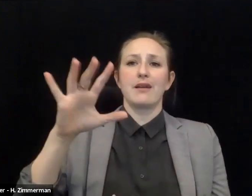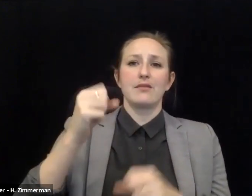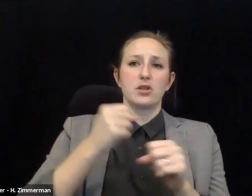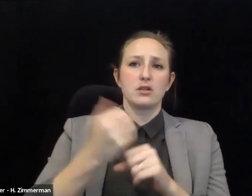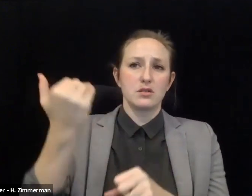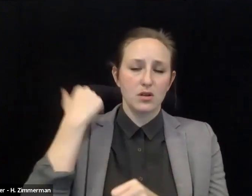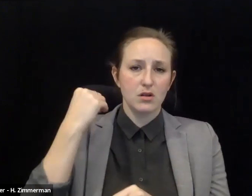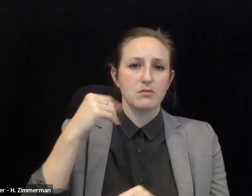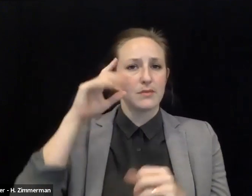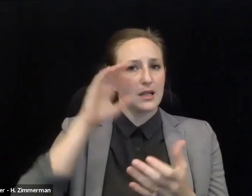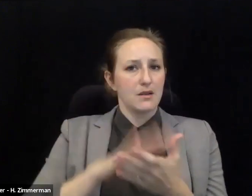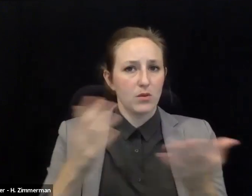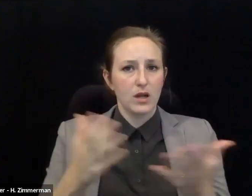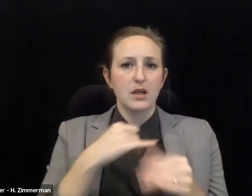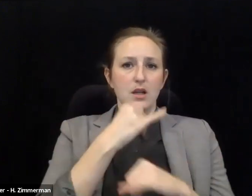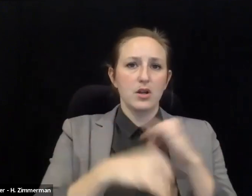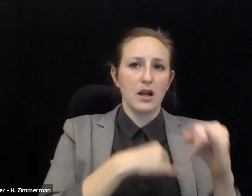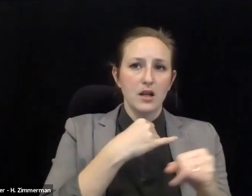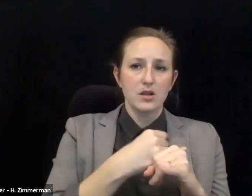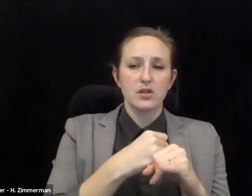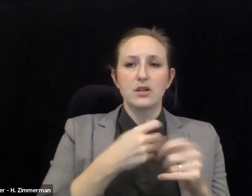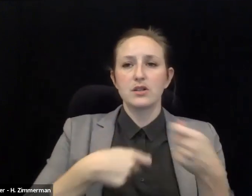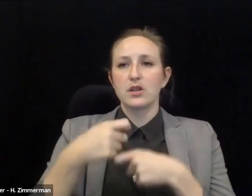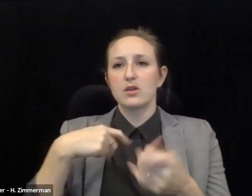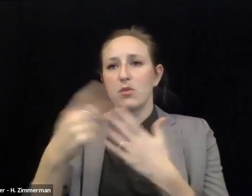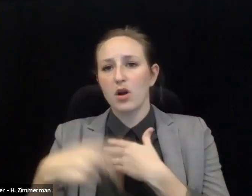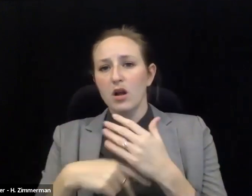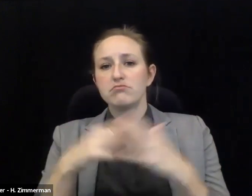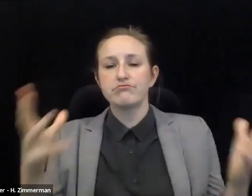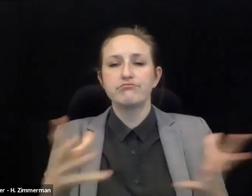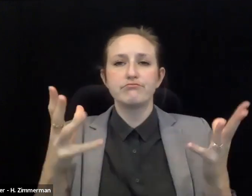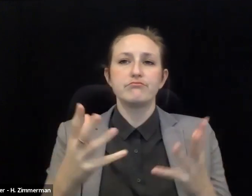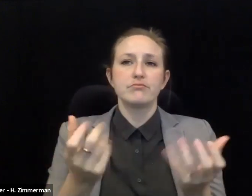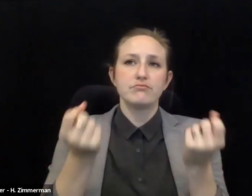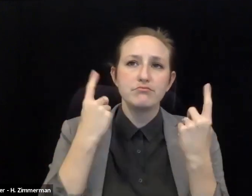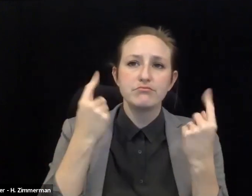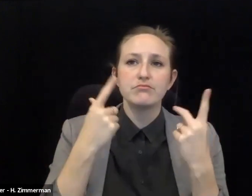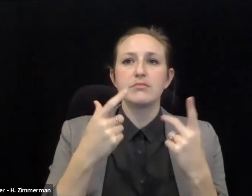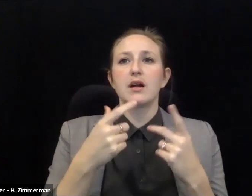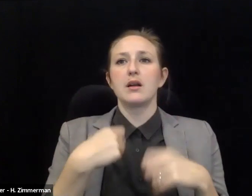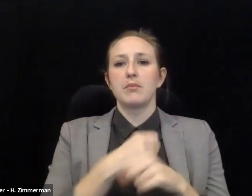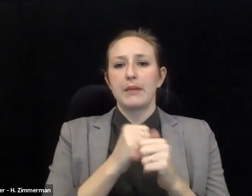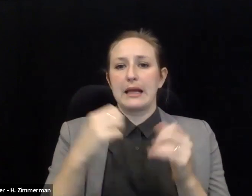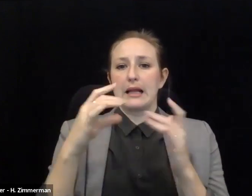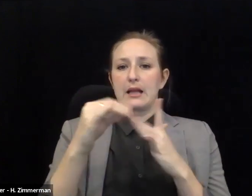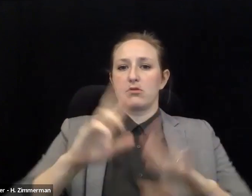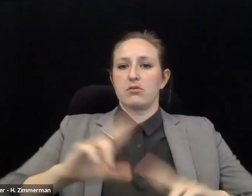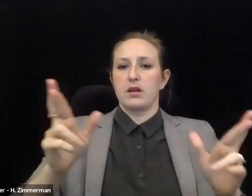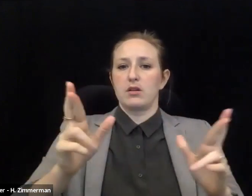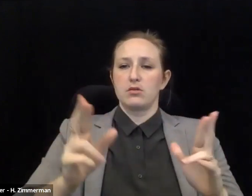exchange programs, cultivate in our cultural understanding and create leaders who are equipped to address the world's most complex problems. I've been with